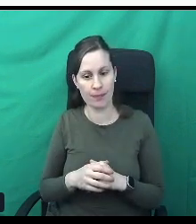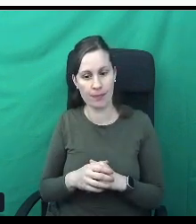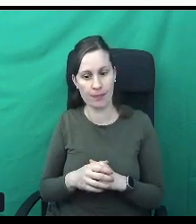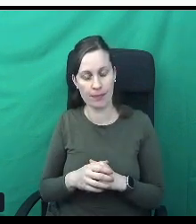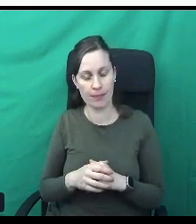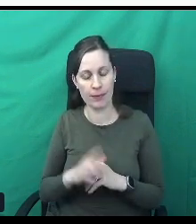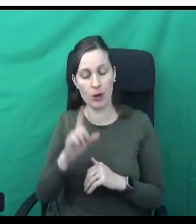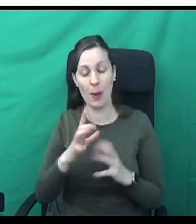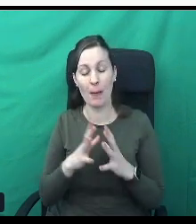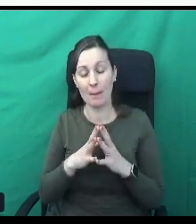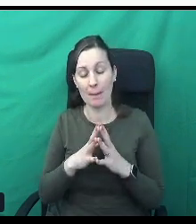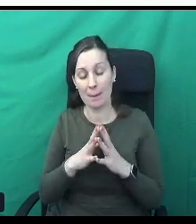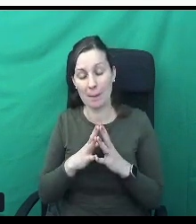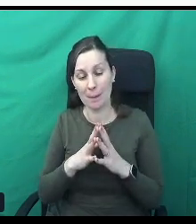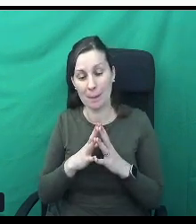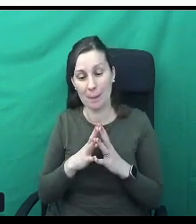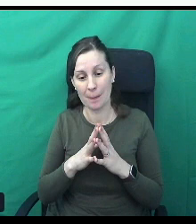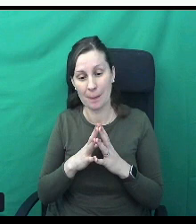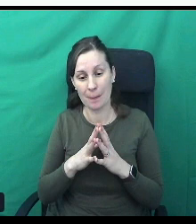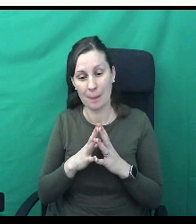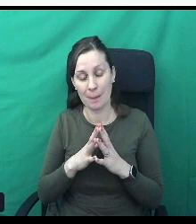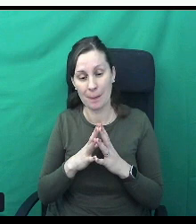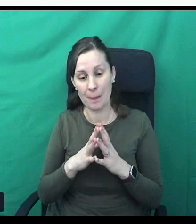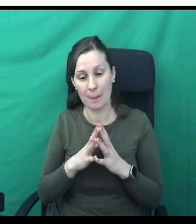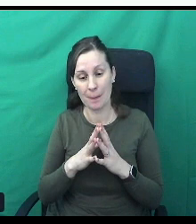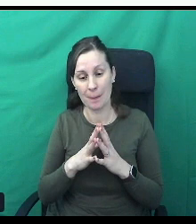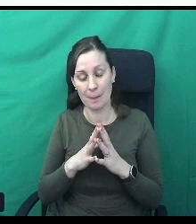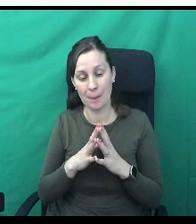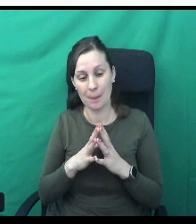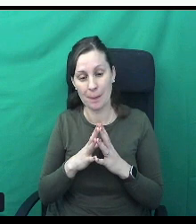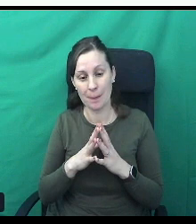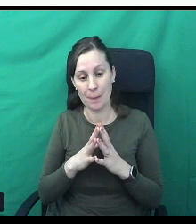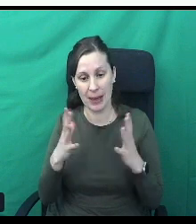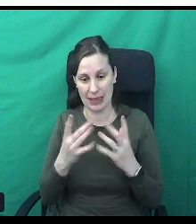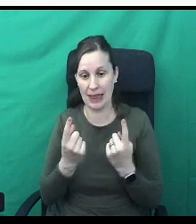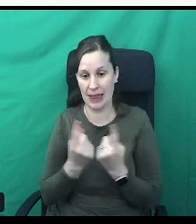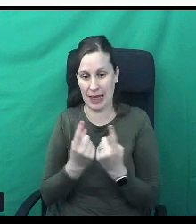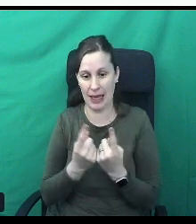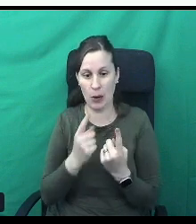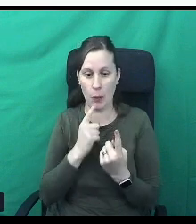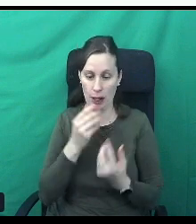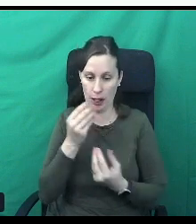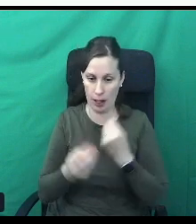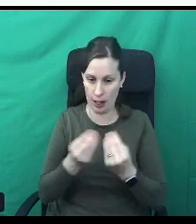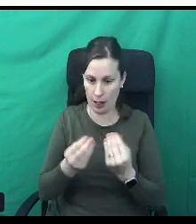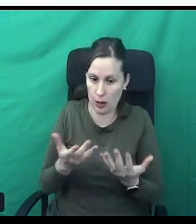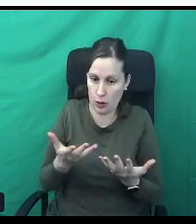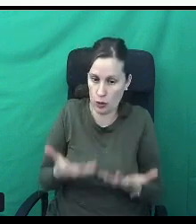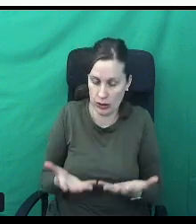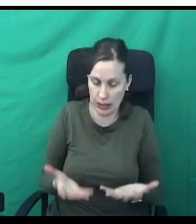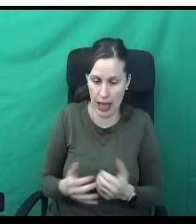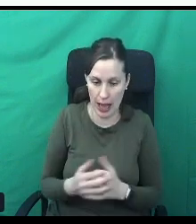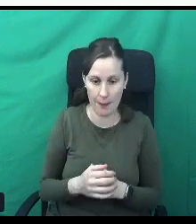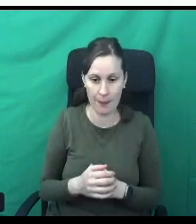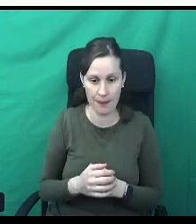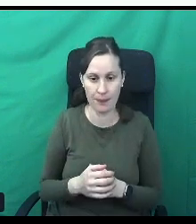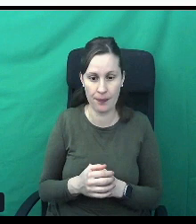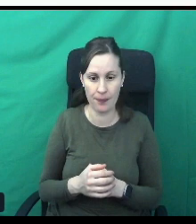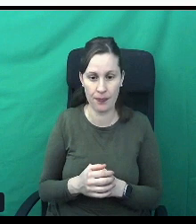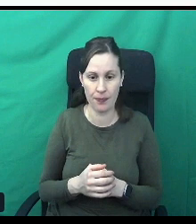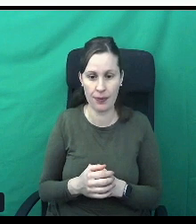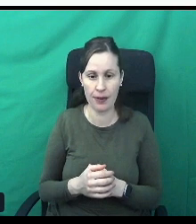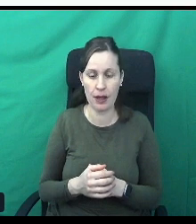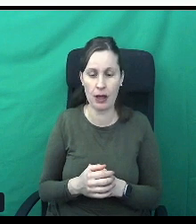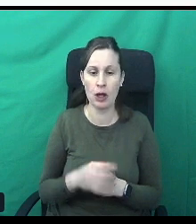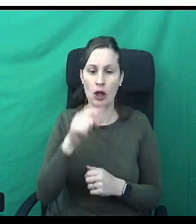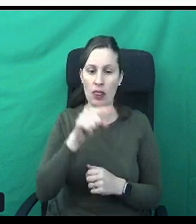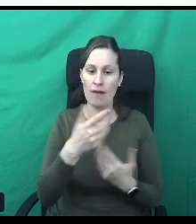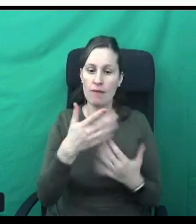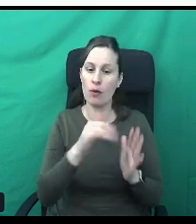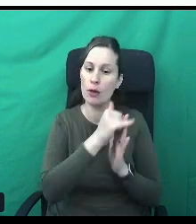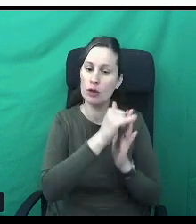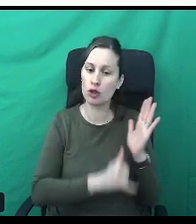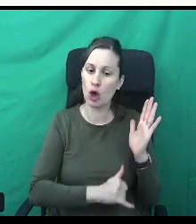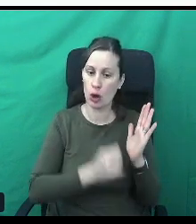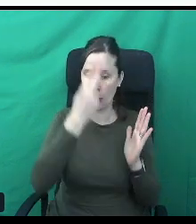As I said, that is from Using ARIA, World Wide Web Consortium.